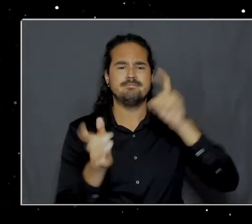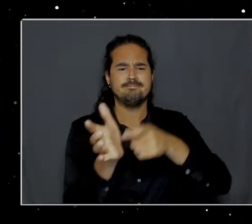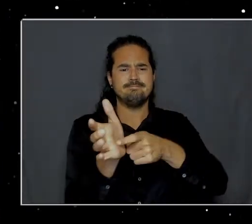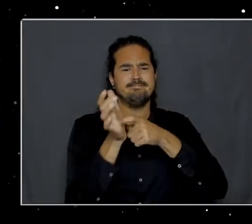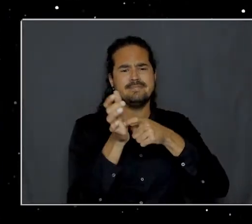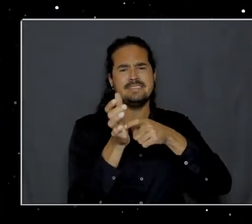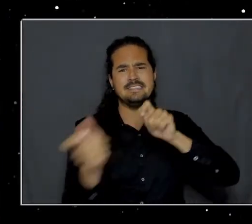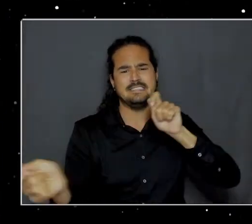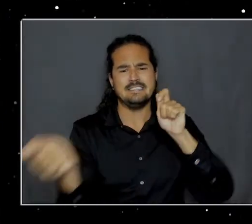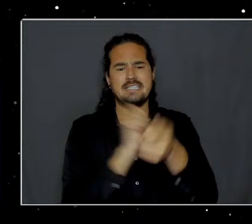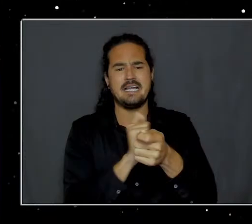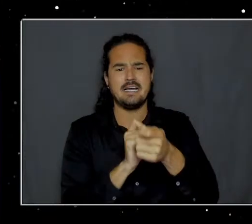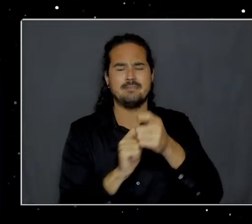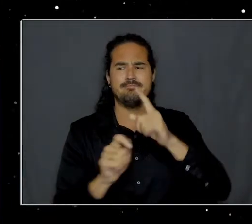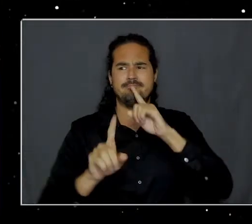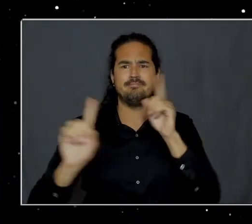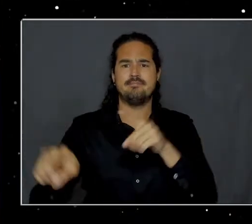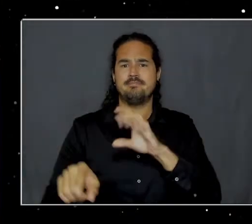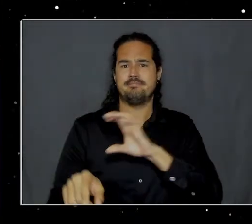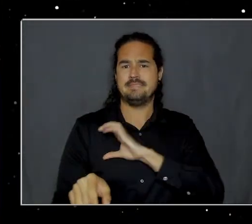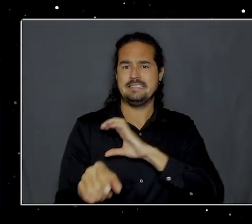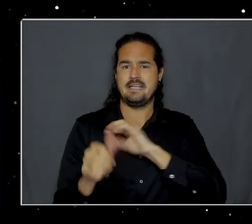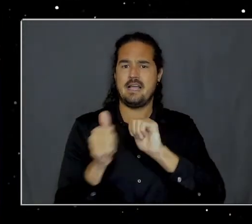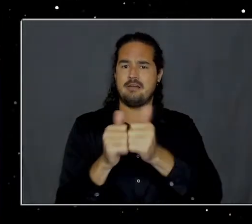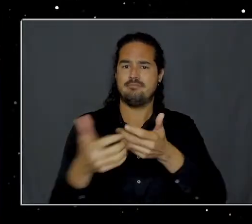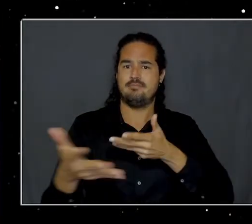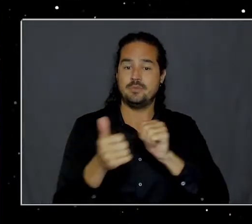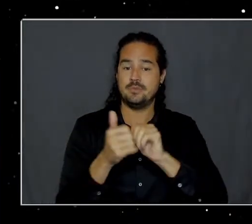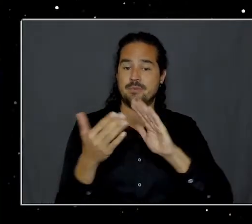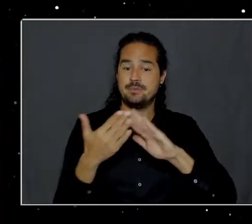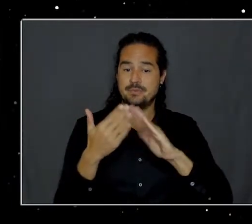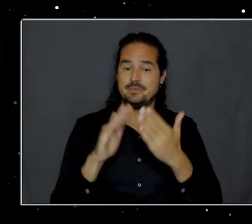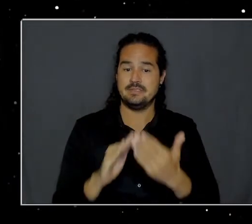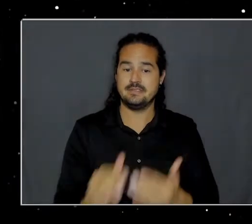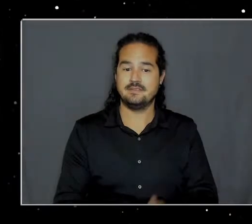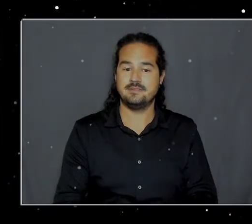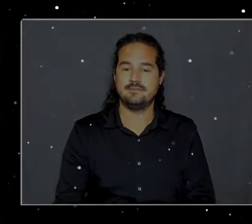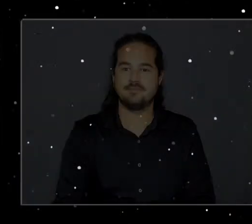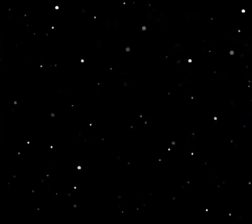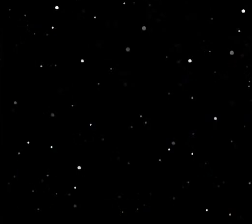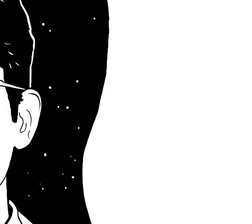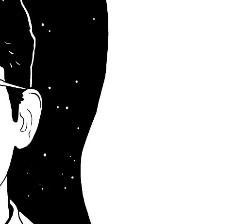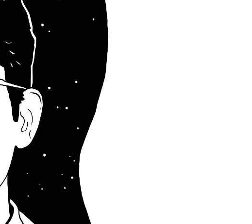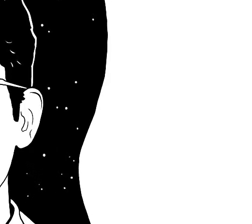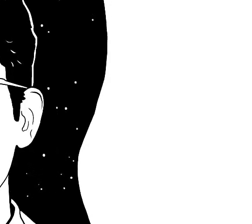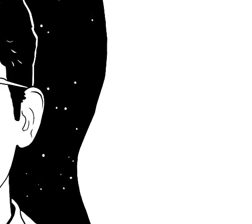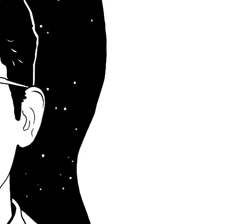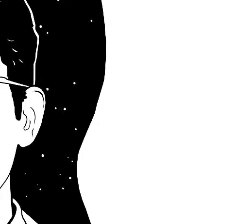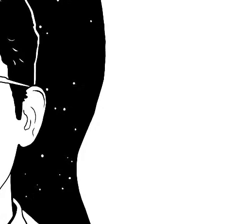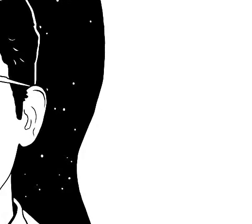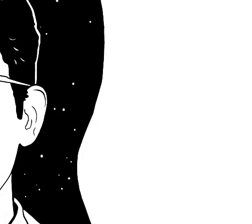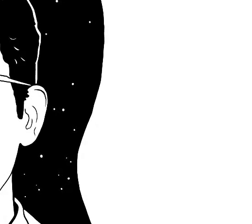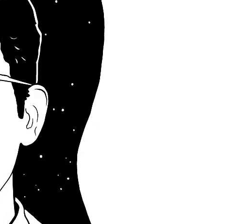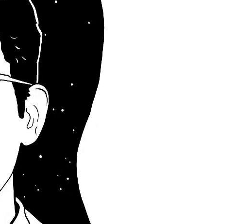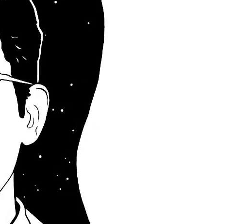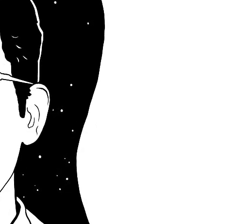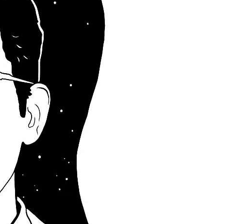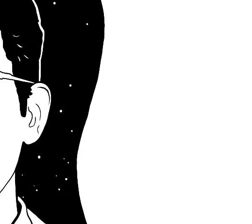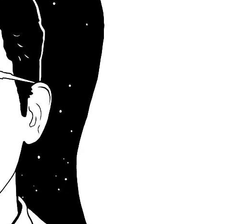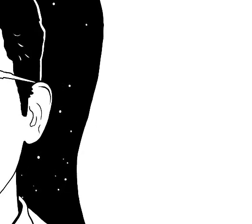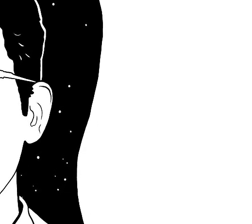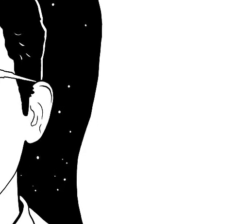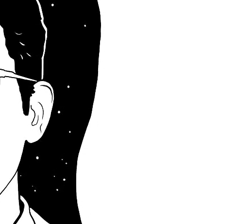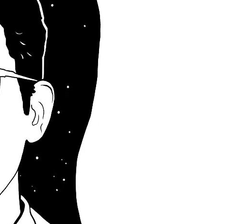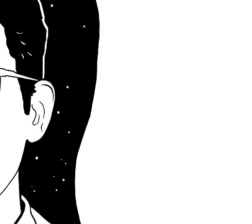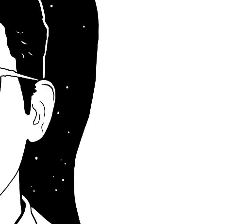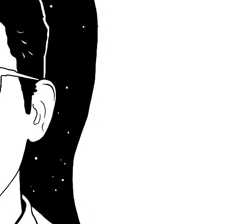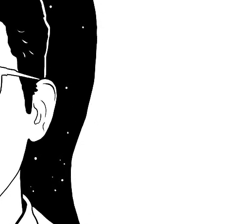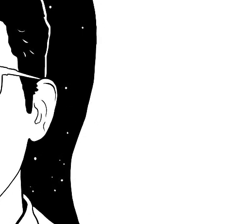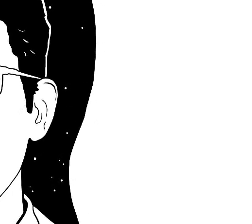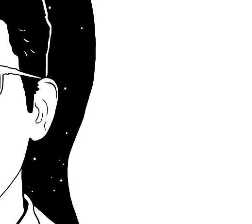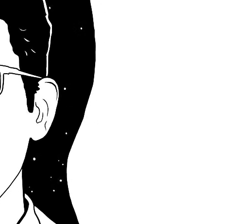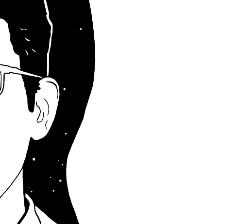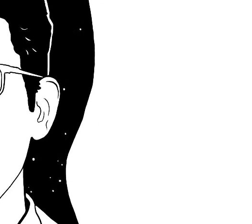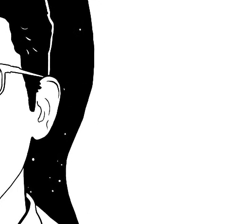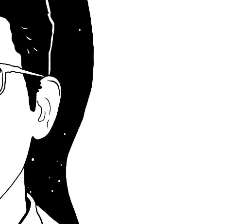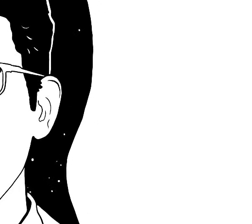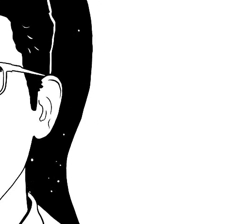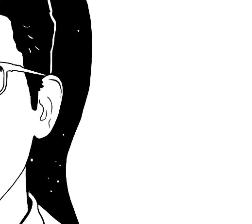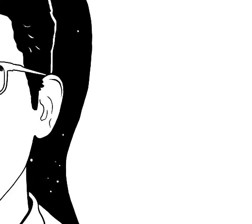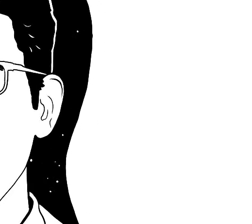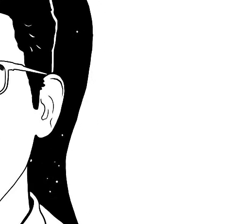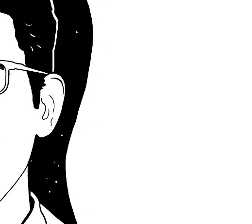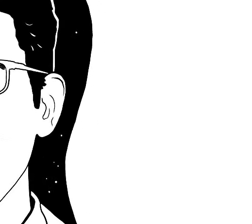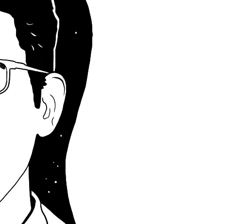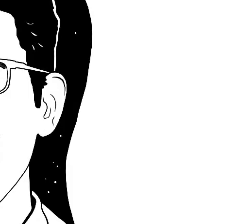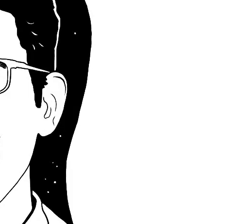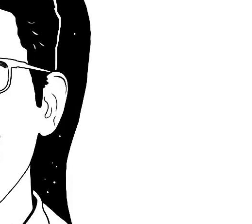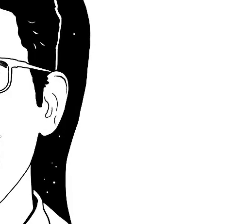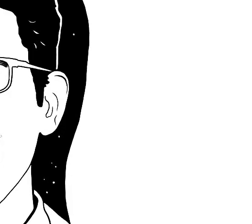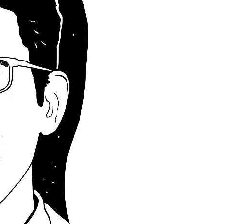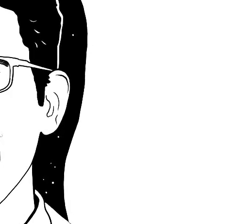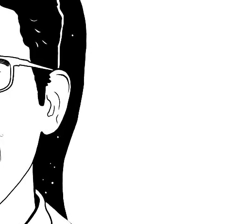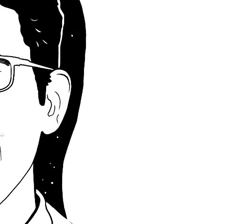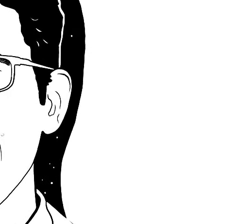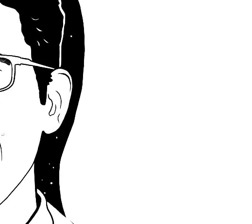COMMUNITIES.